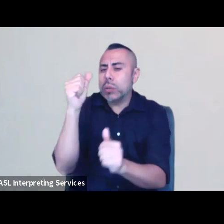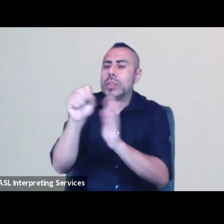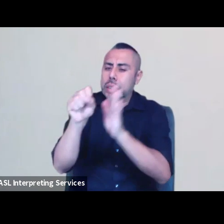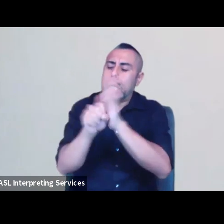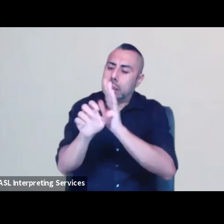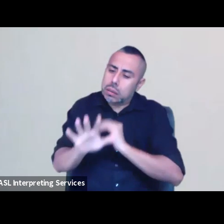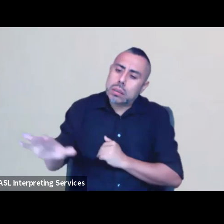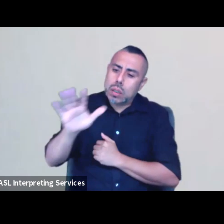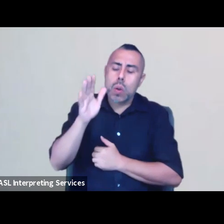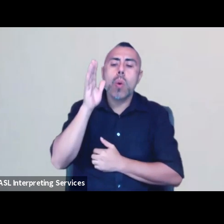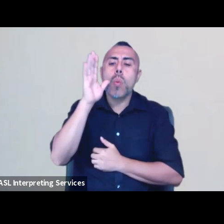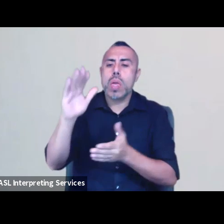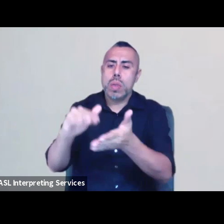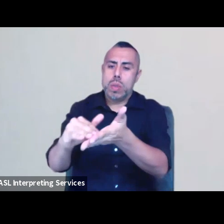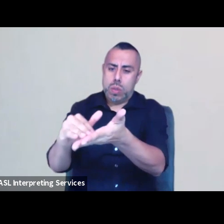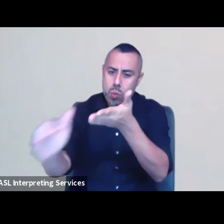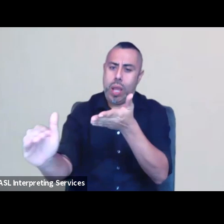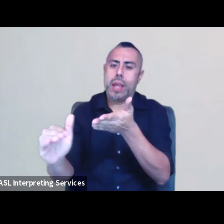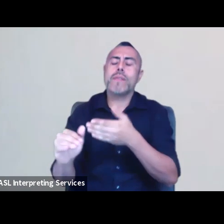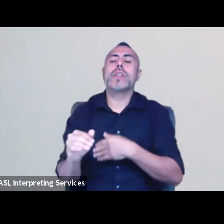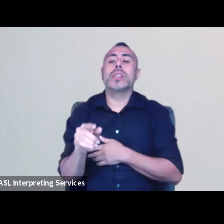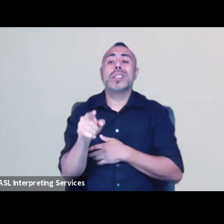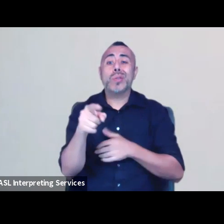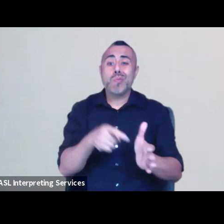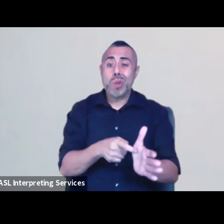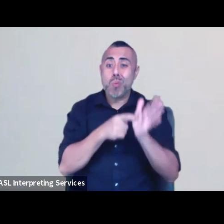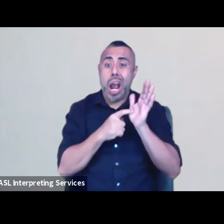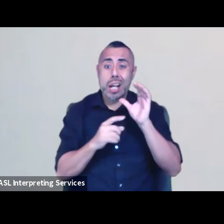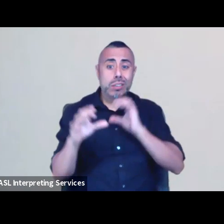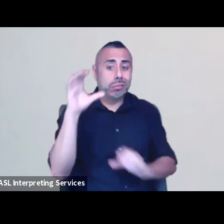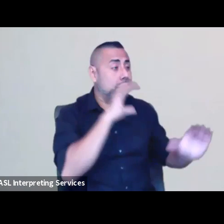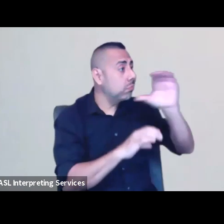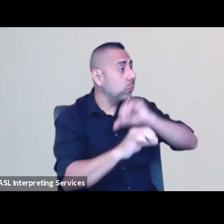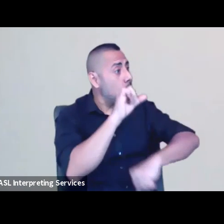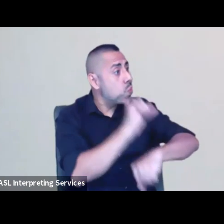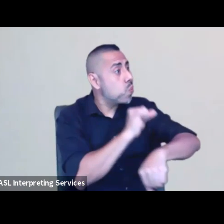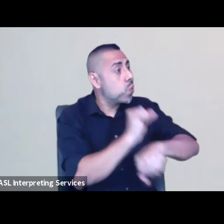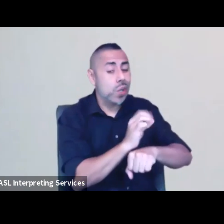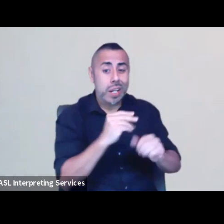that you be seeking work and certifying every week that you're looking for work